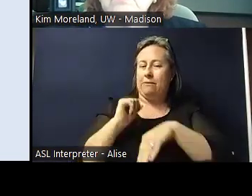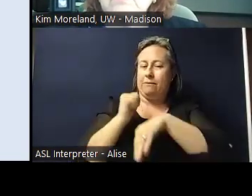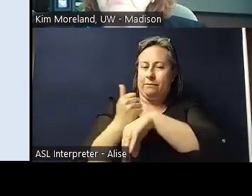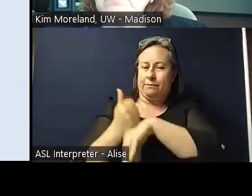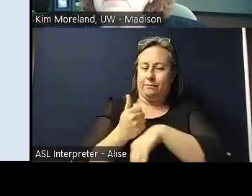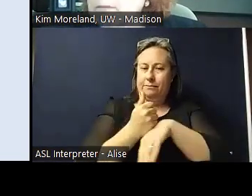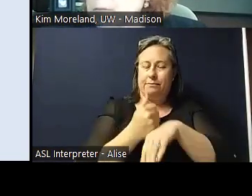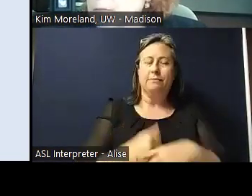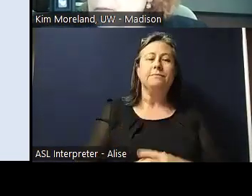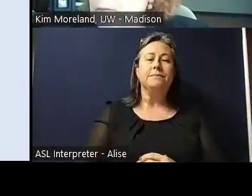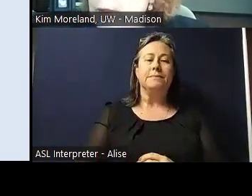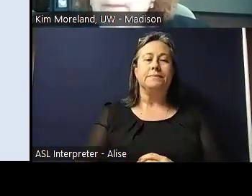Pamela Webb: Great.